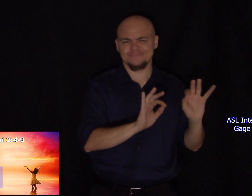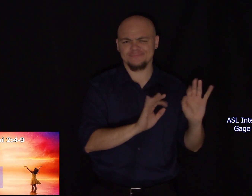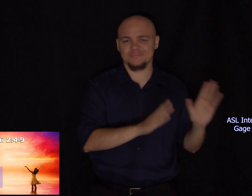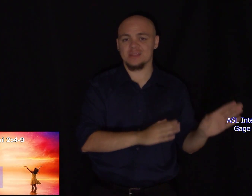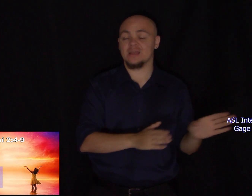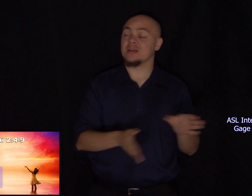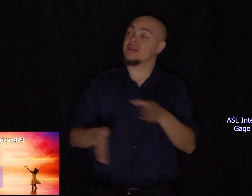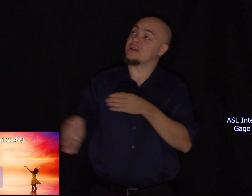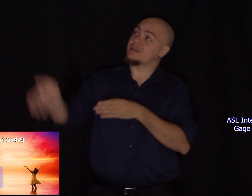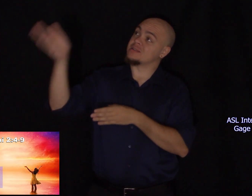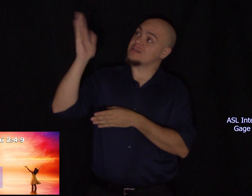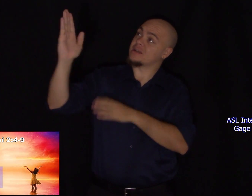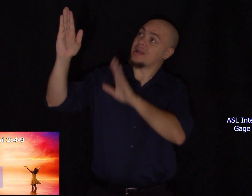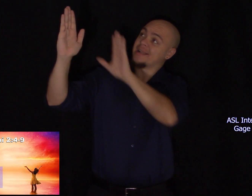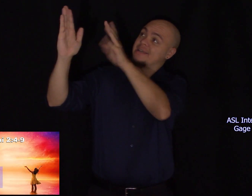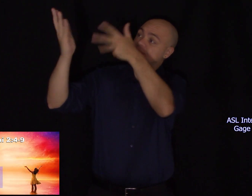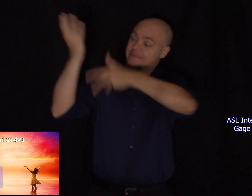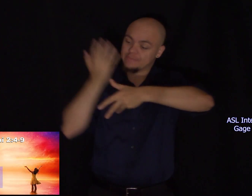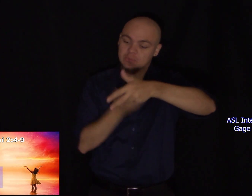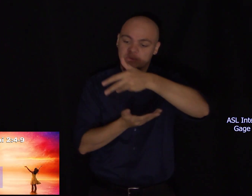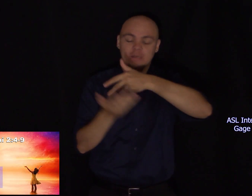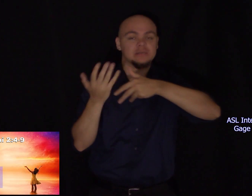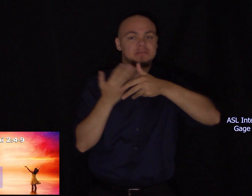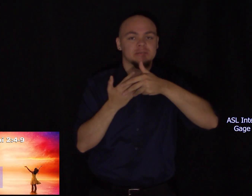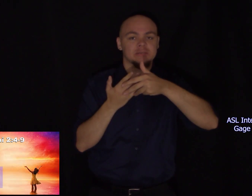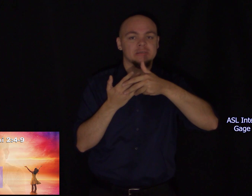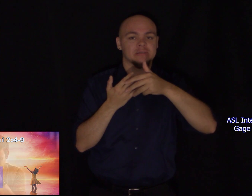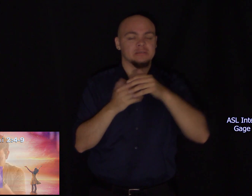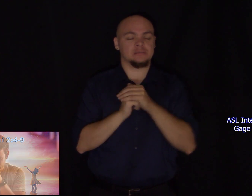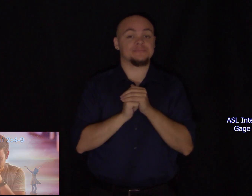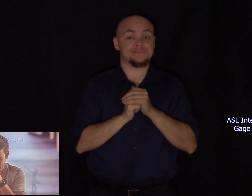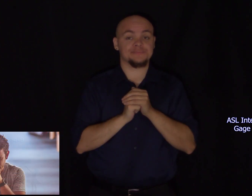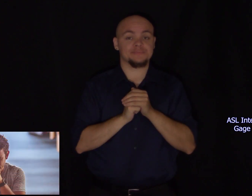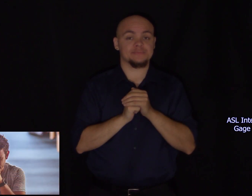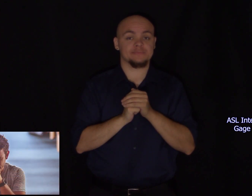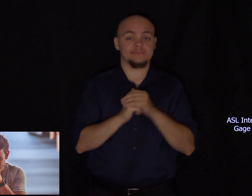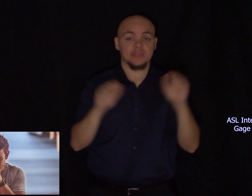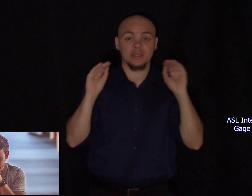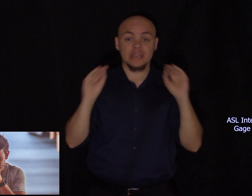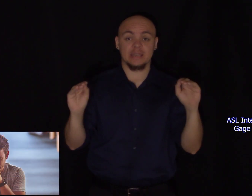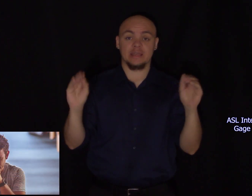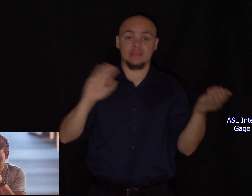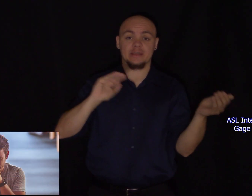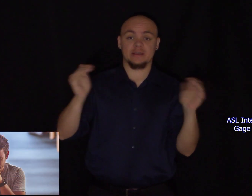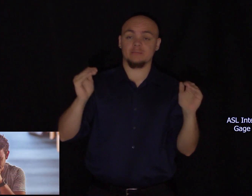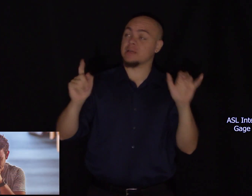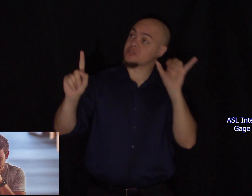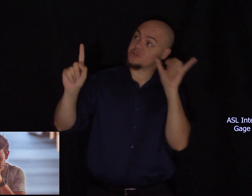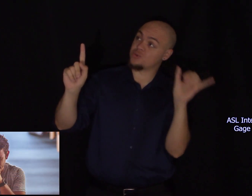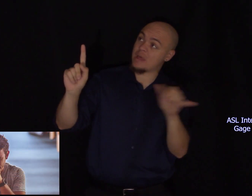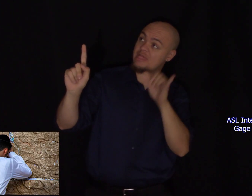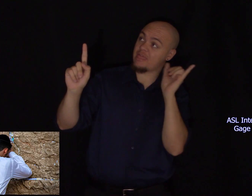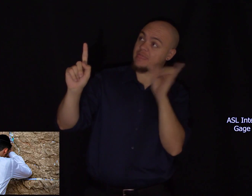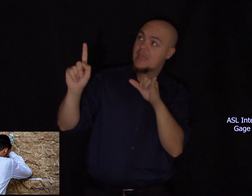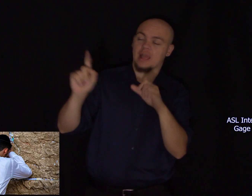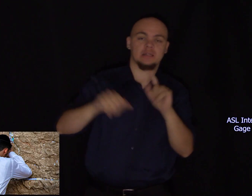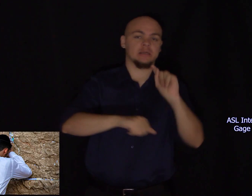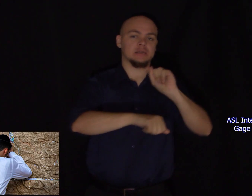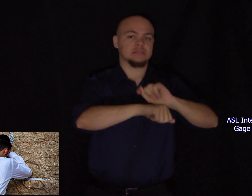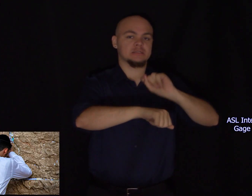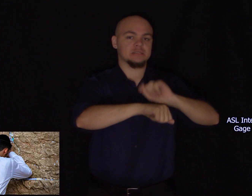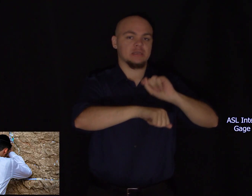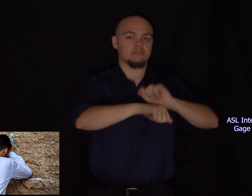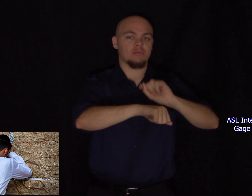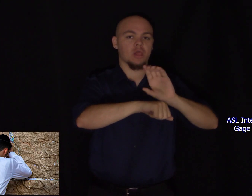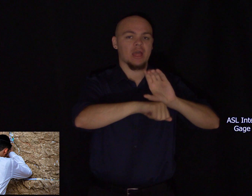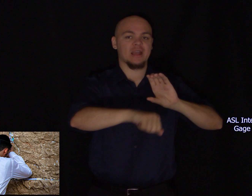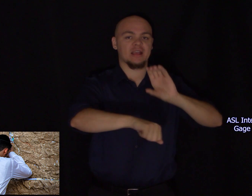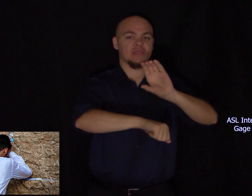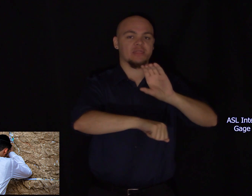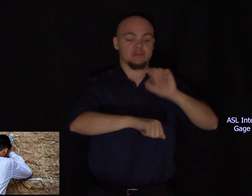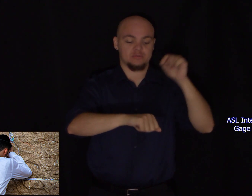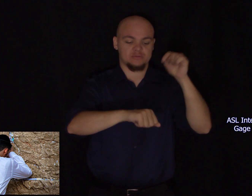it's about the presence of the Lord nothing is more glorious than that temples and cathedrals